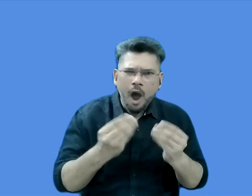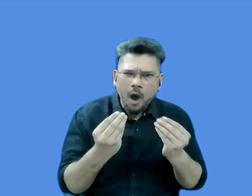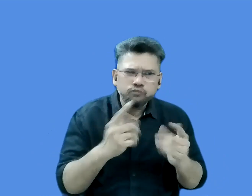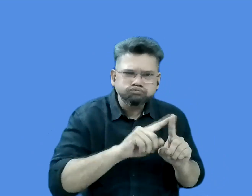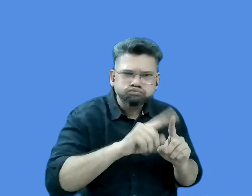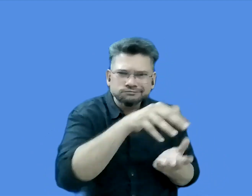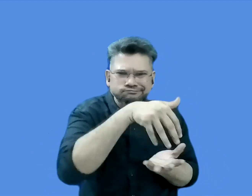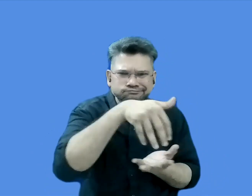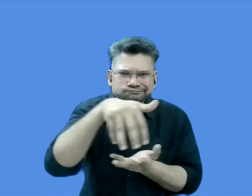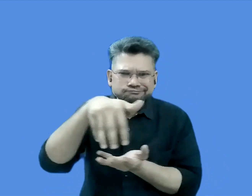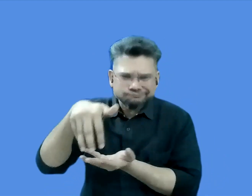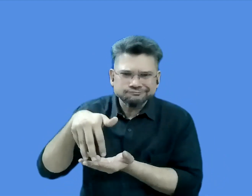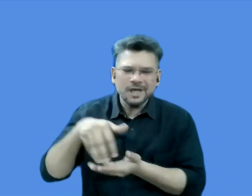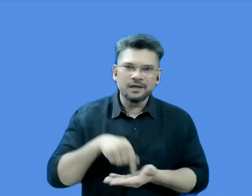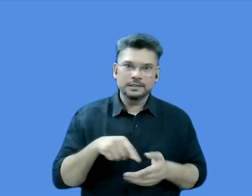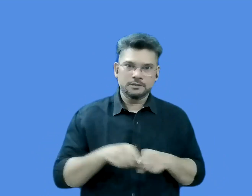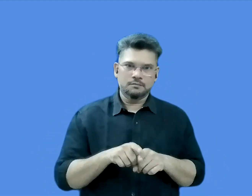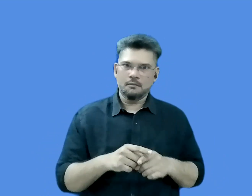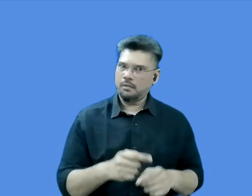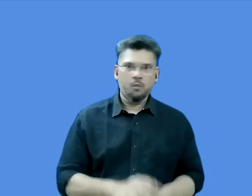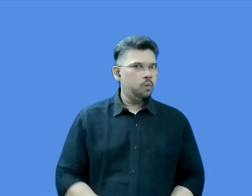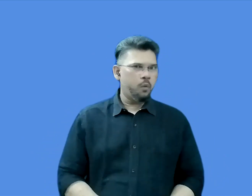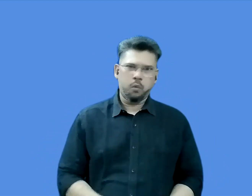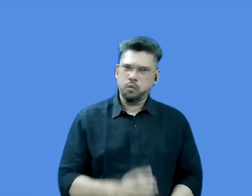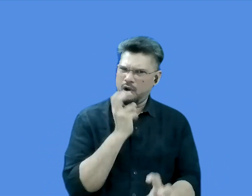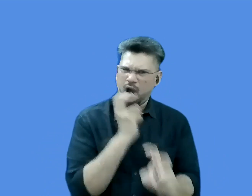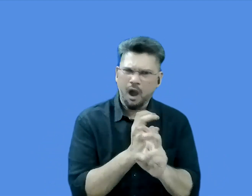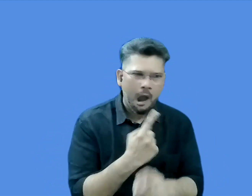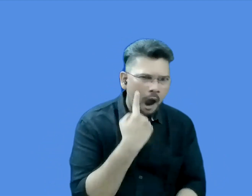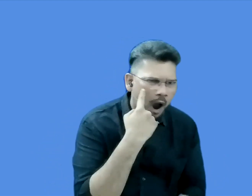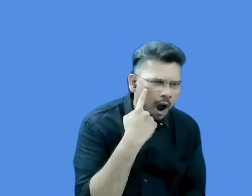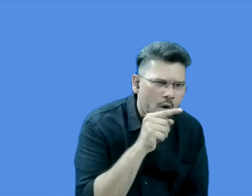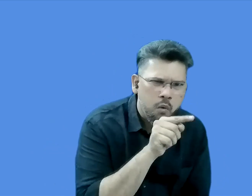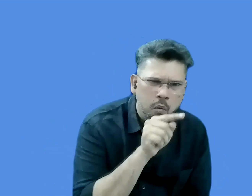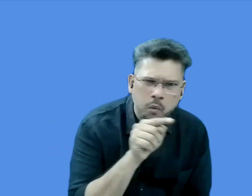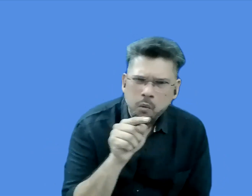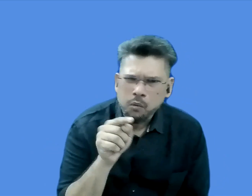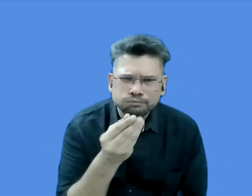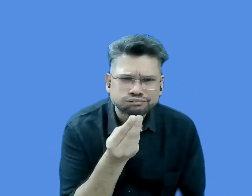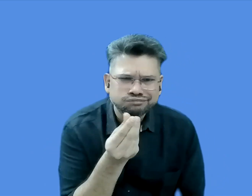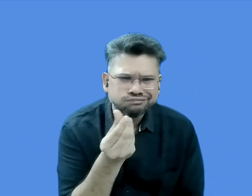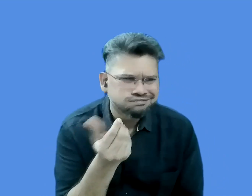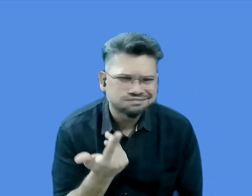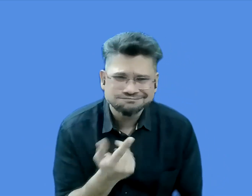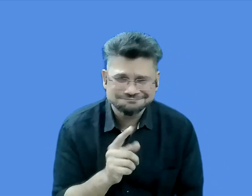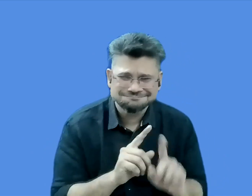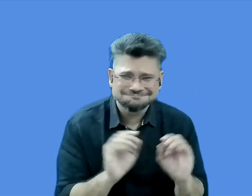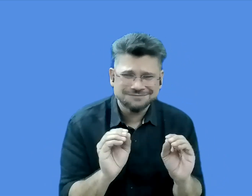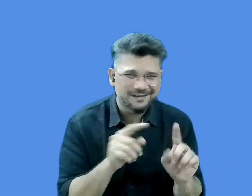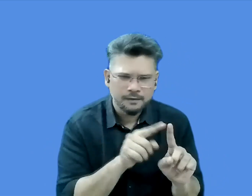to get and collect the best practices, and it is funny you bring it up, best practices, good practices, they're